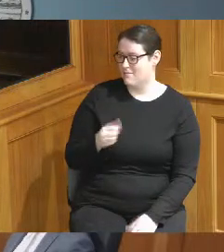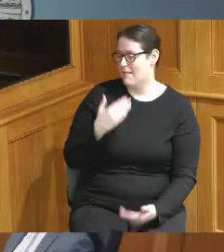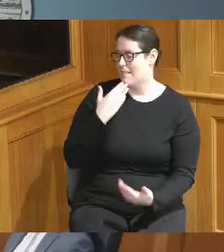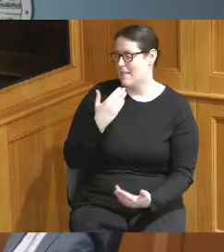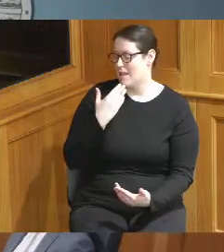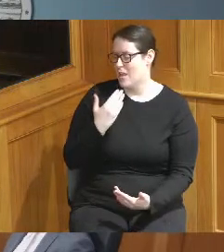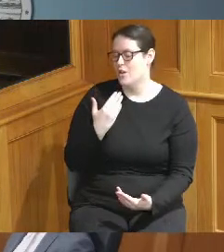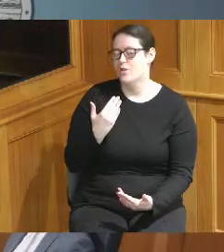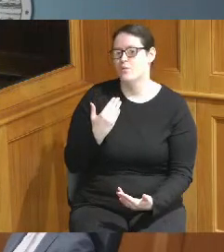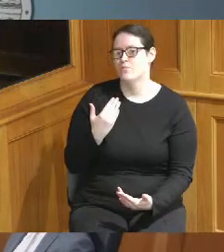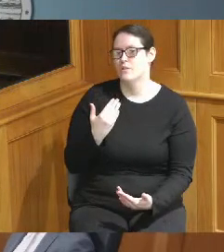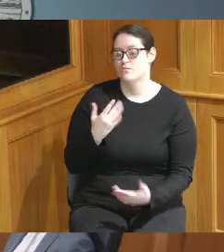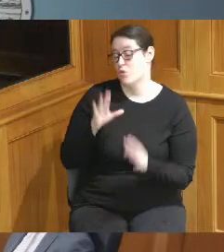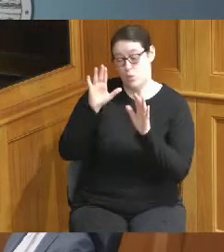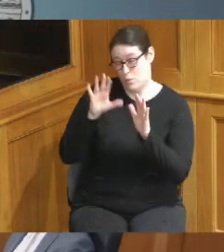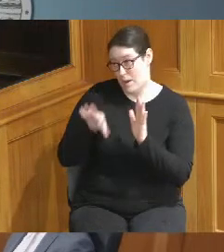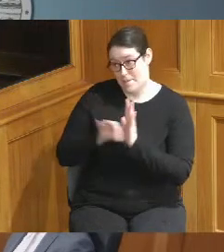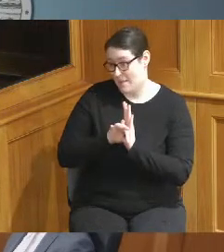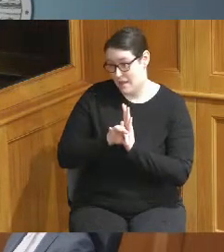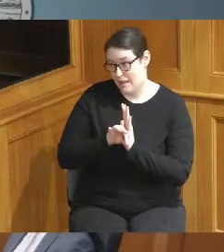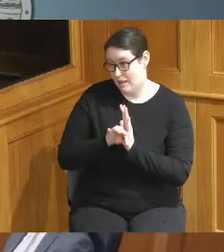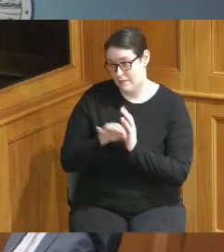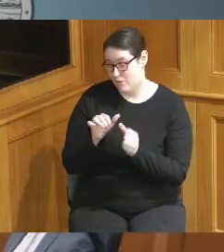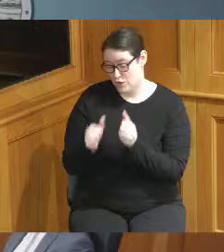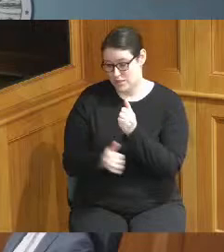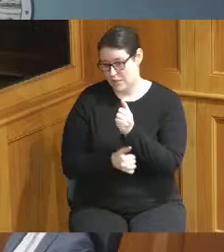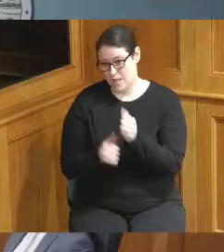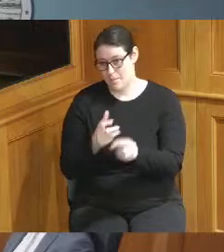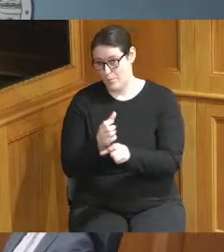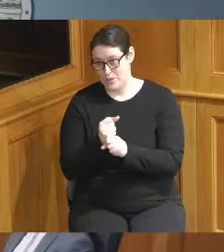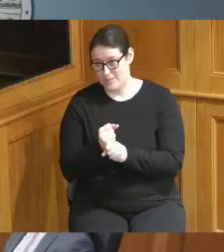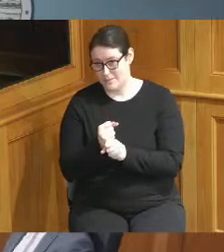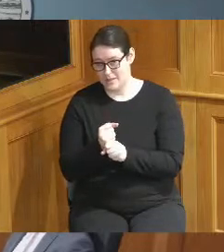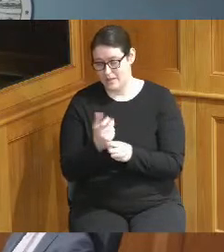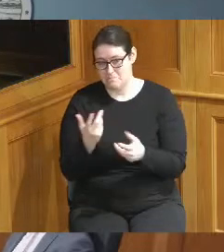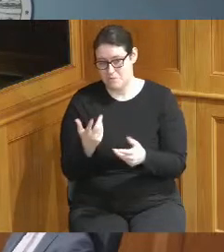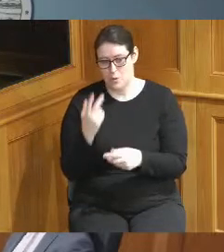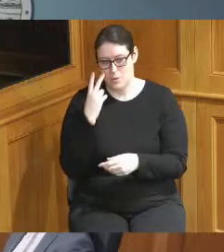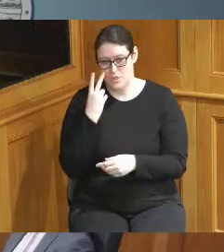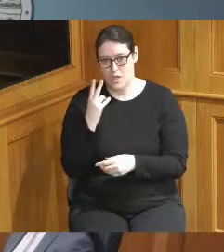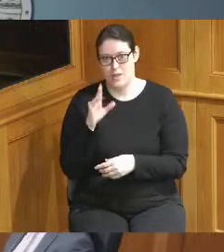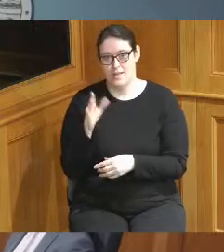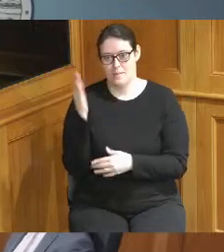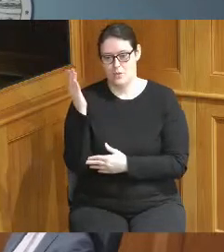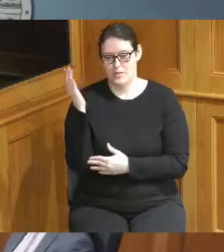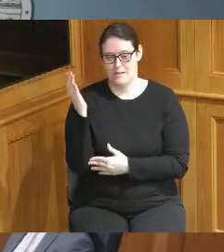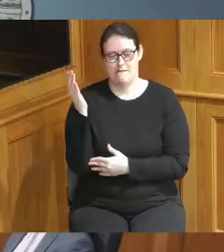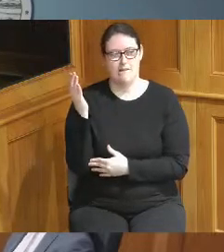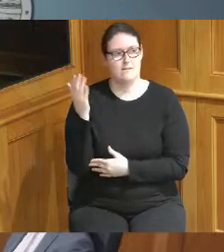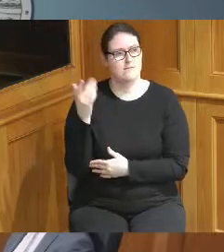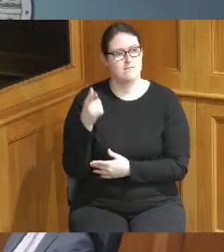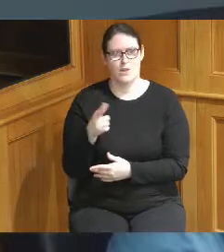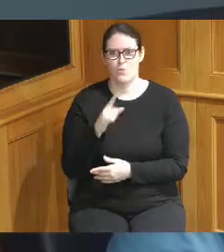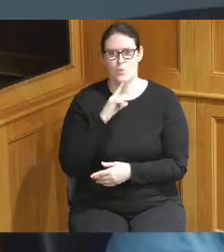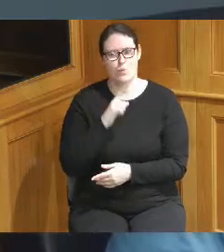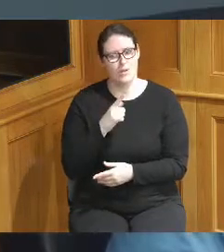is great yesterday and I encourage people to take a look at it and they do have items that you can